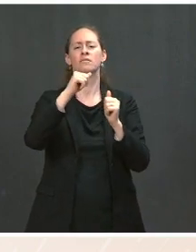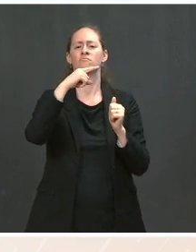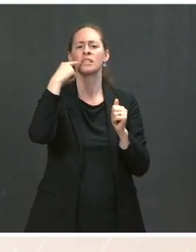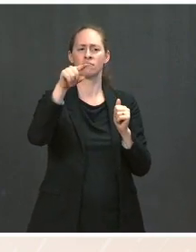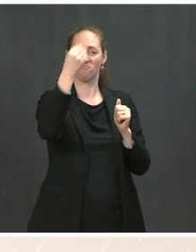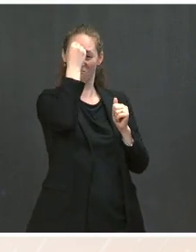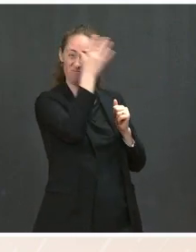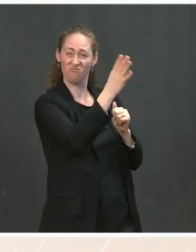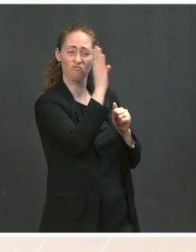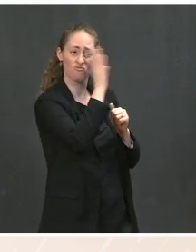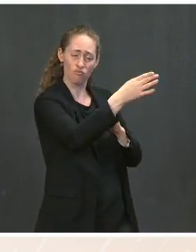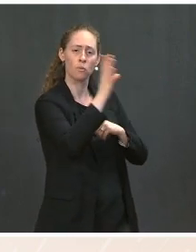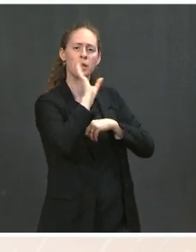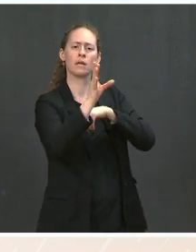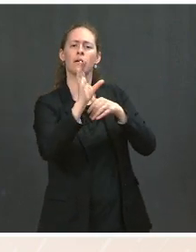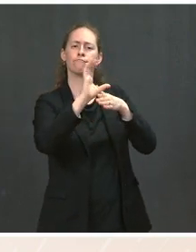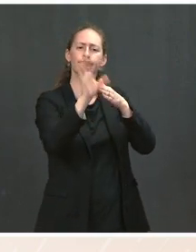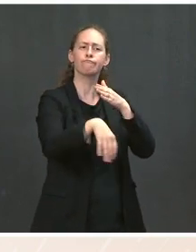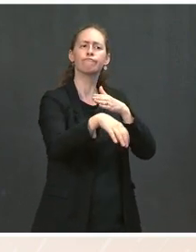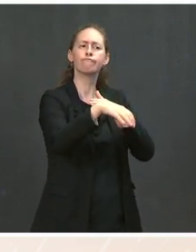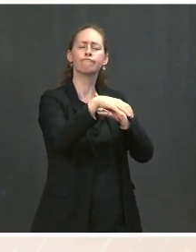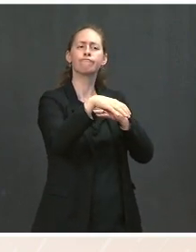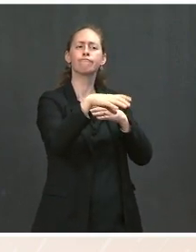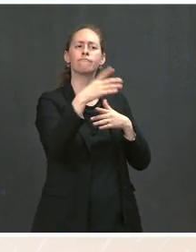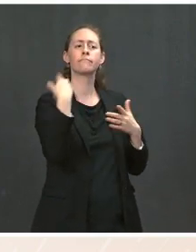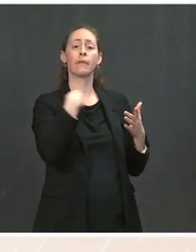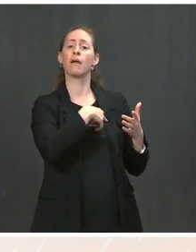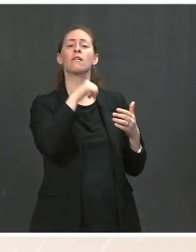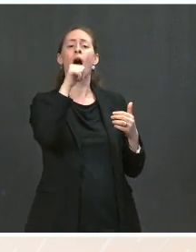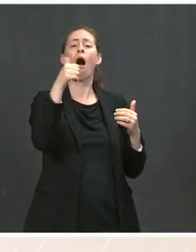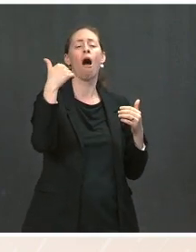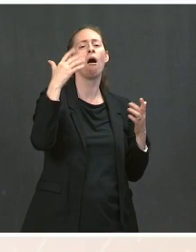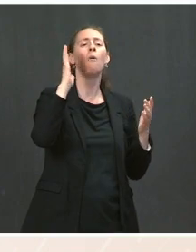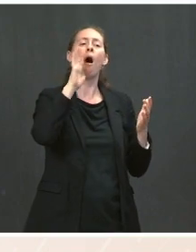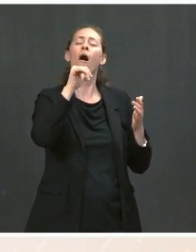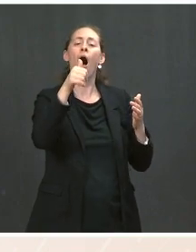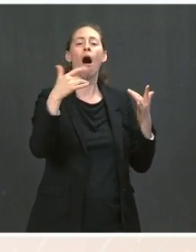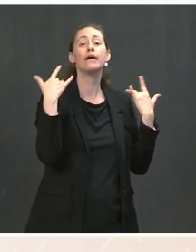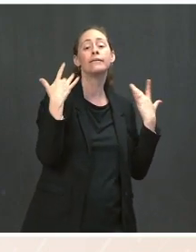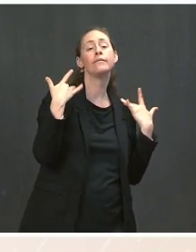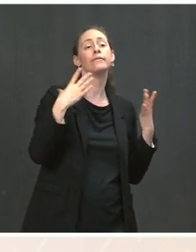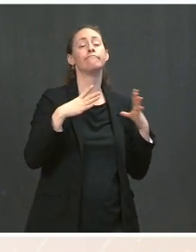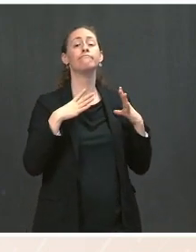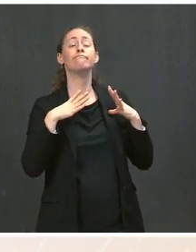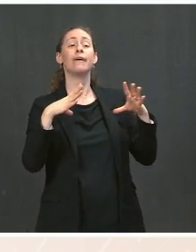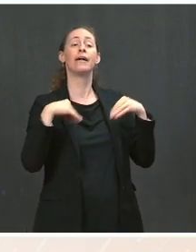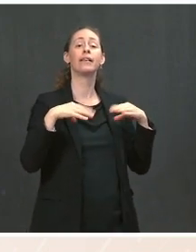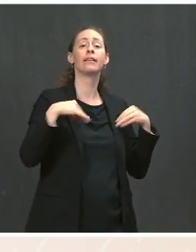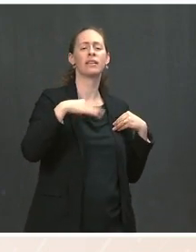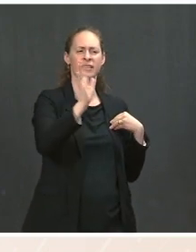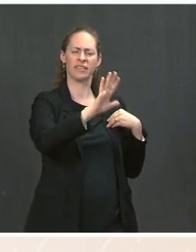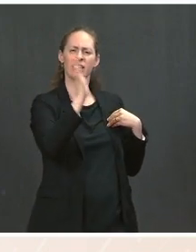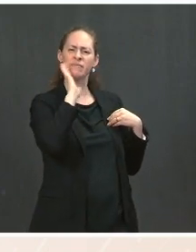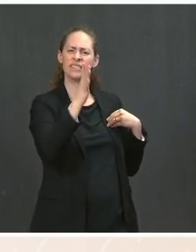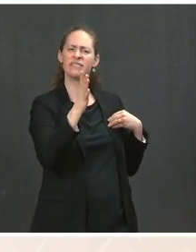and that we are not going to hold back when -- in response to their behavior. At the same time, I think the ind- --